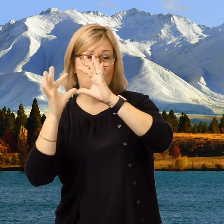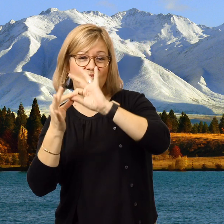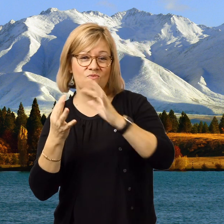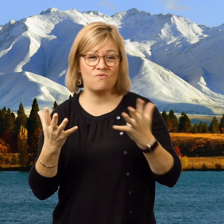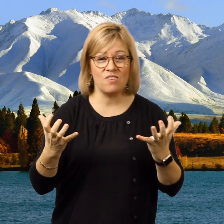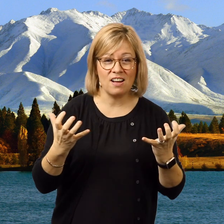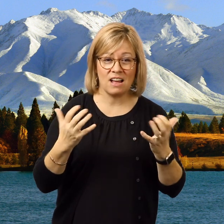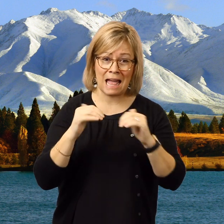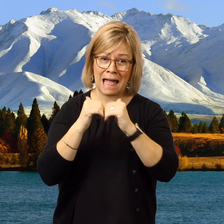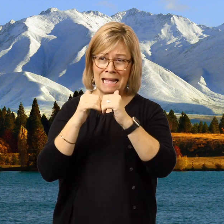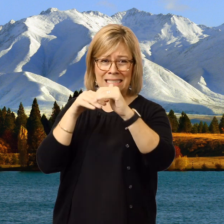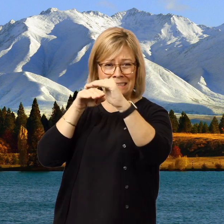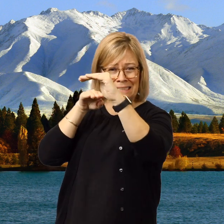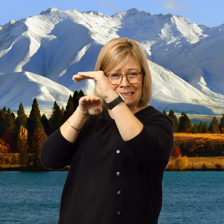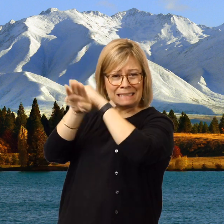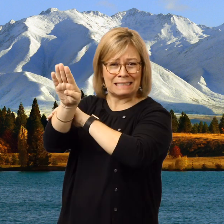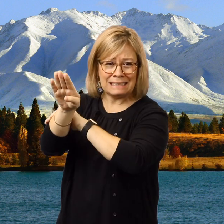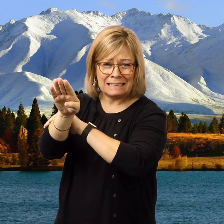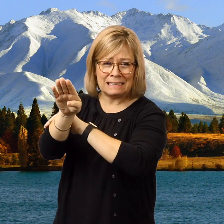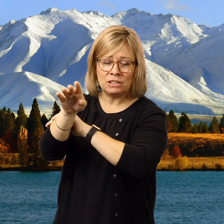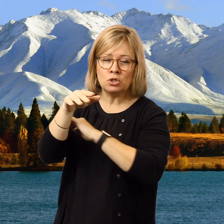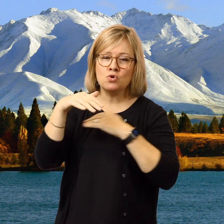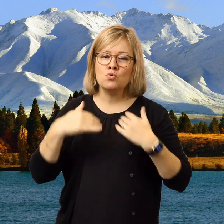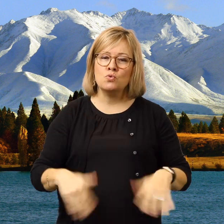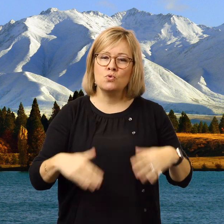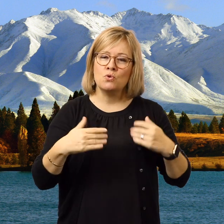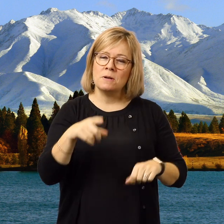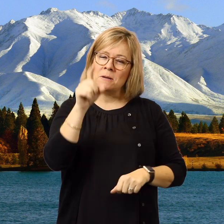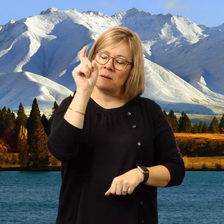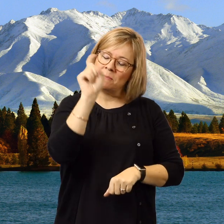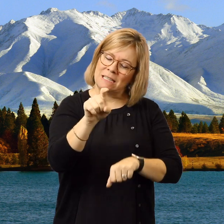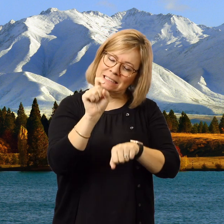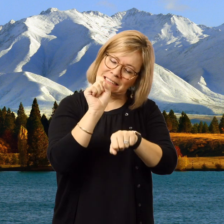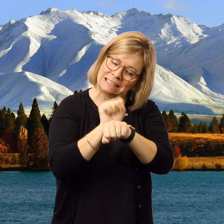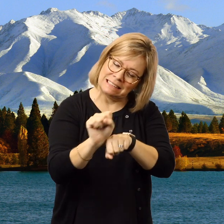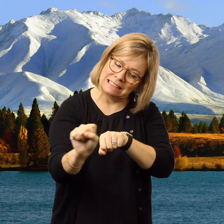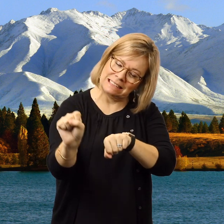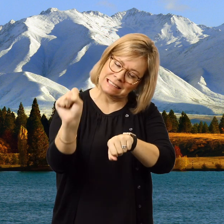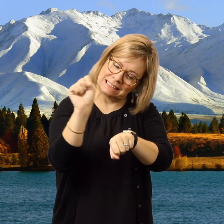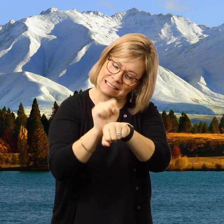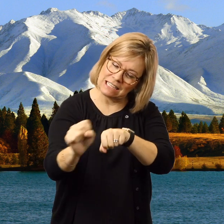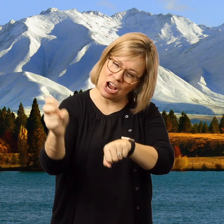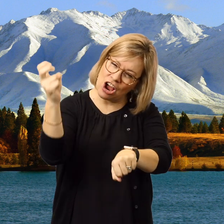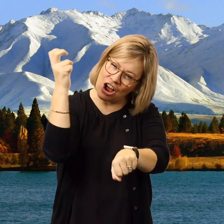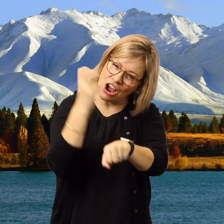interested in participating? I have to let you know, it is a lot of work. You